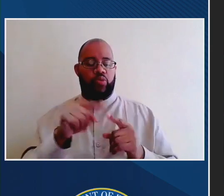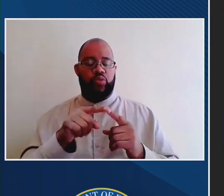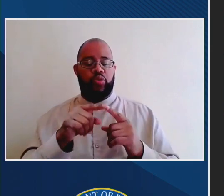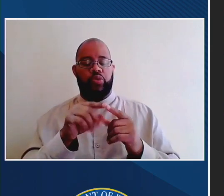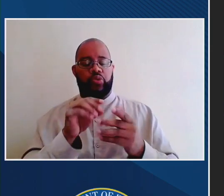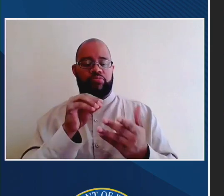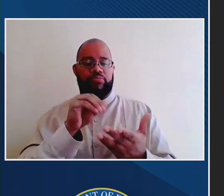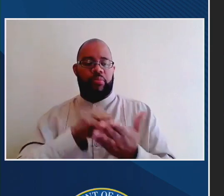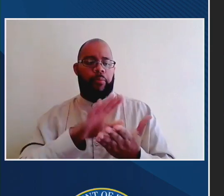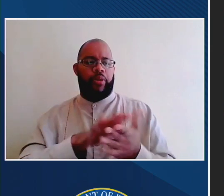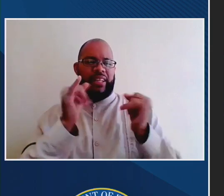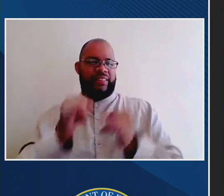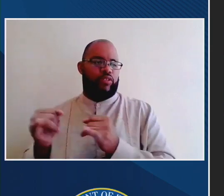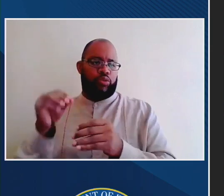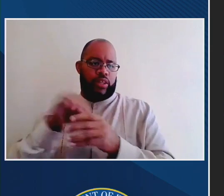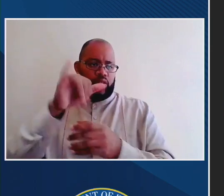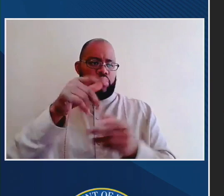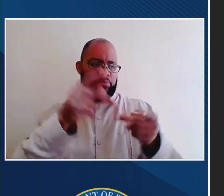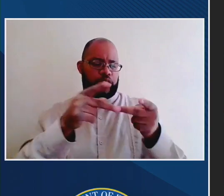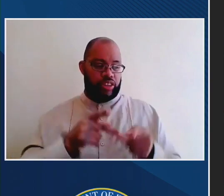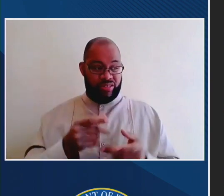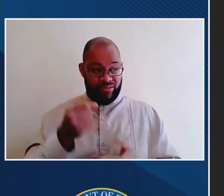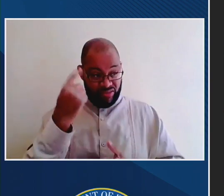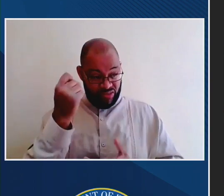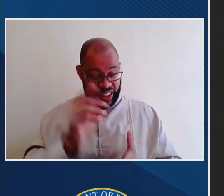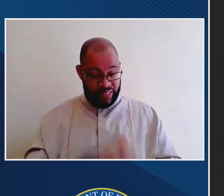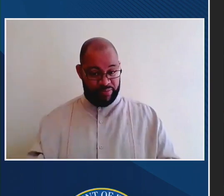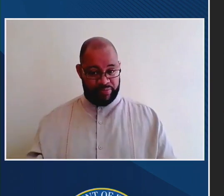That makes sense. That makes sense, Cindy? Yes, it does.